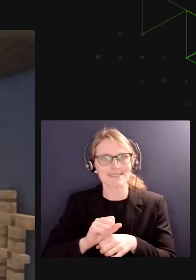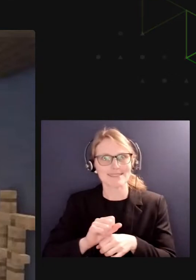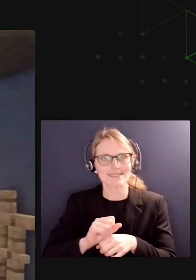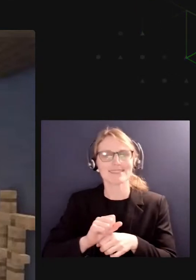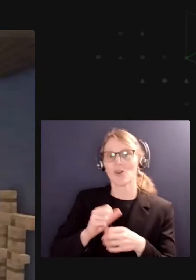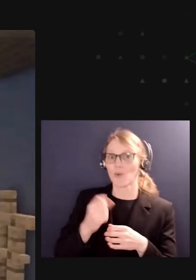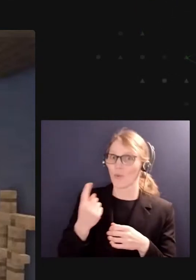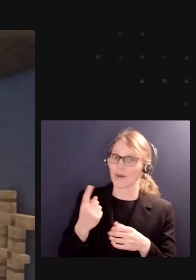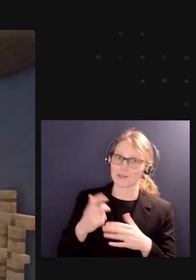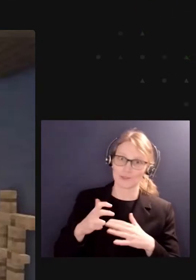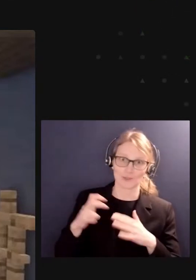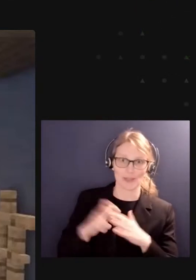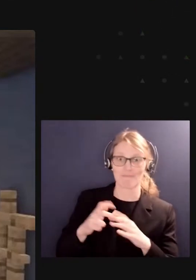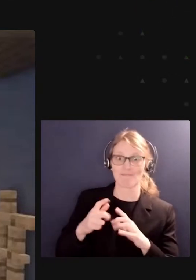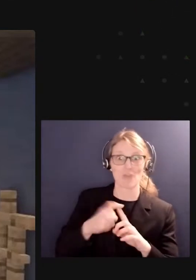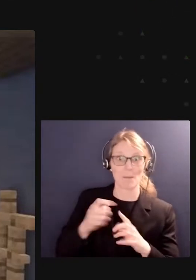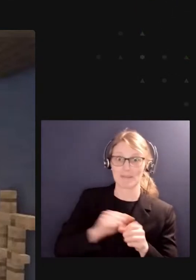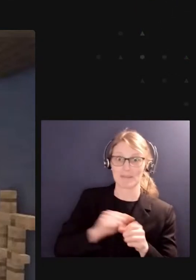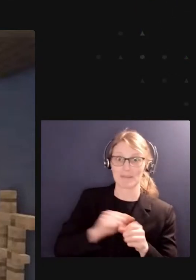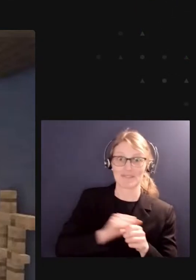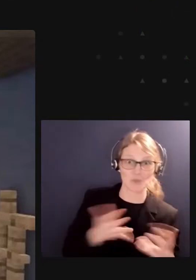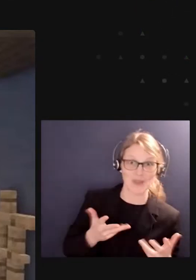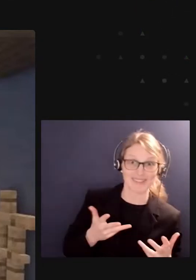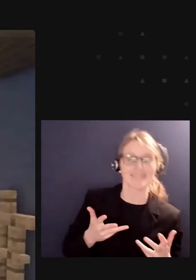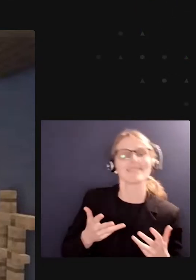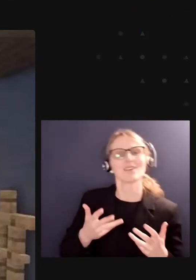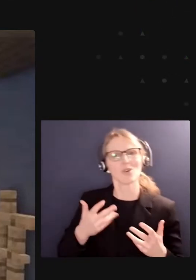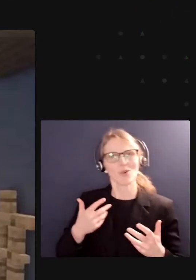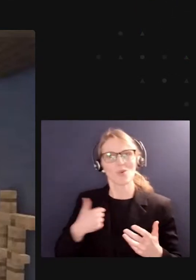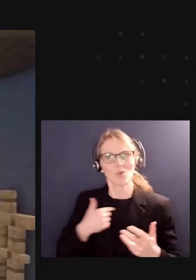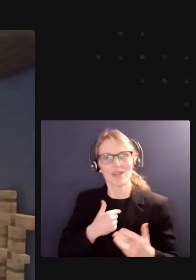is that we were all forced to prove out that we could successfully work remotely.